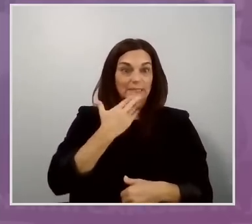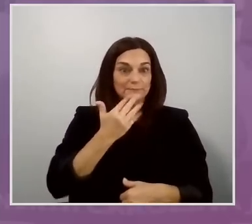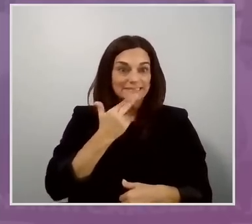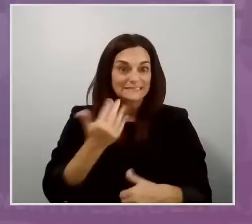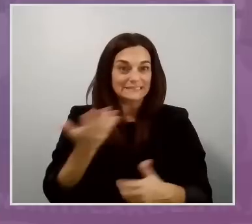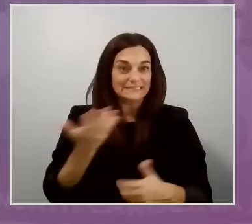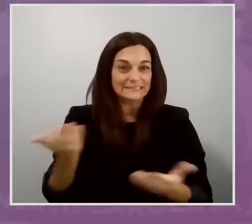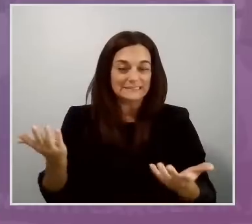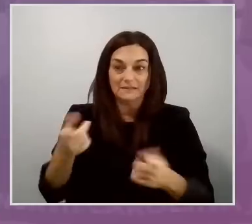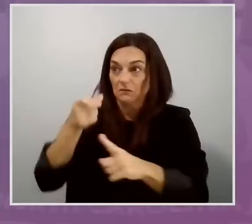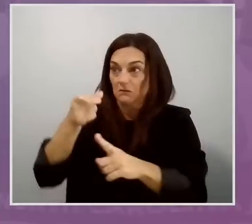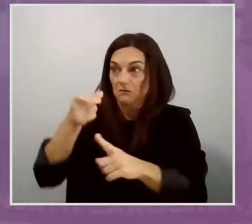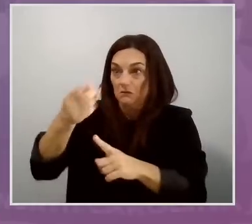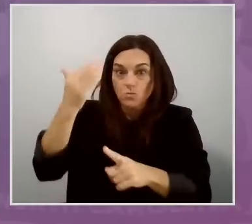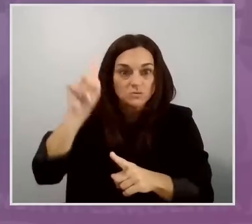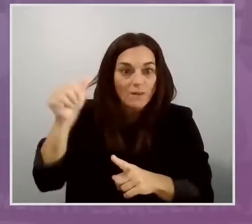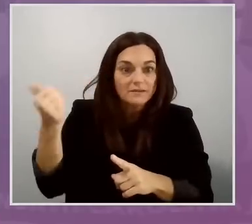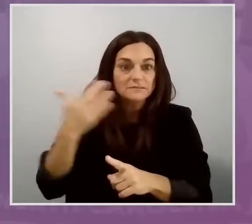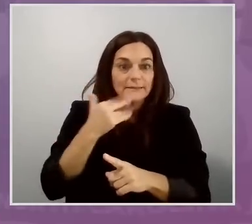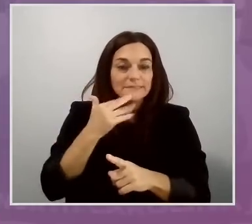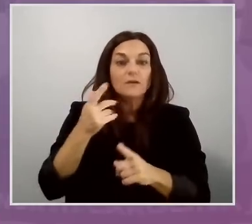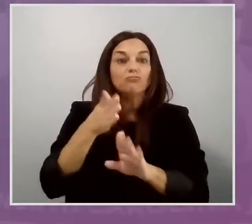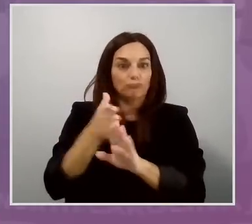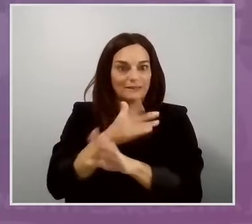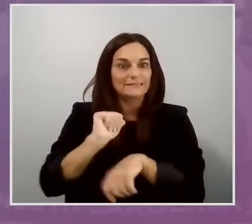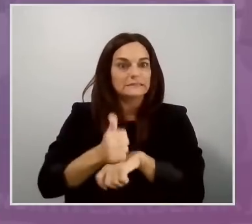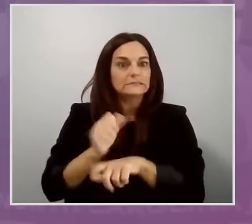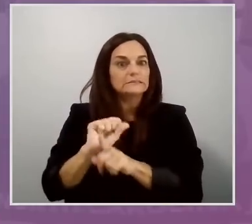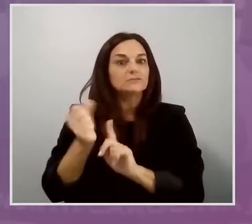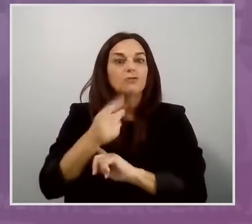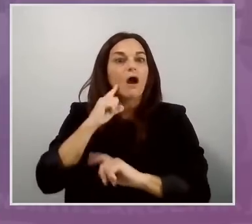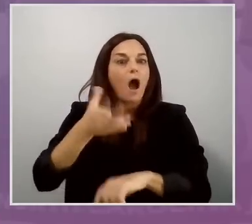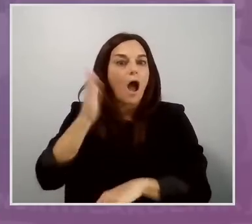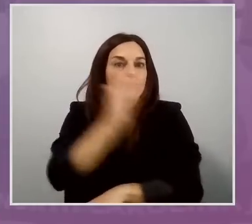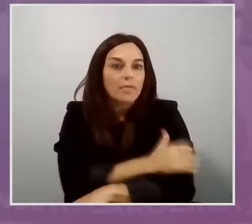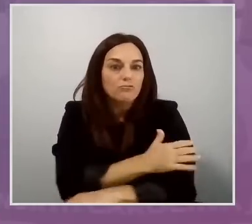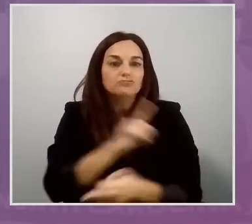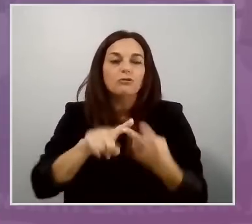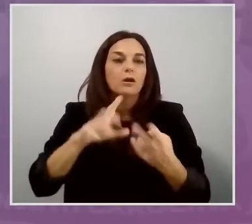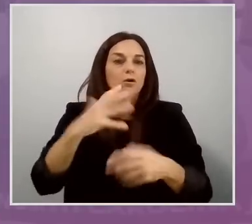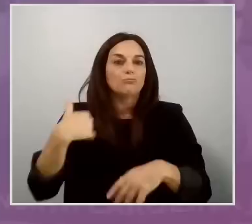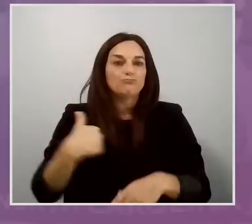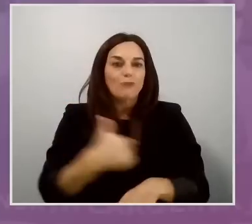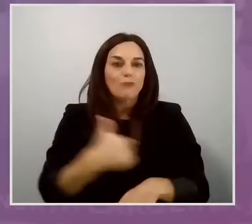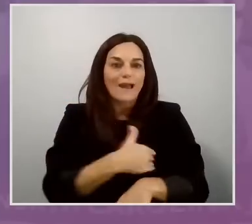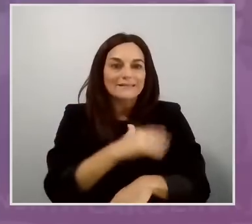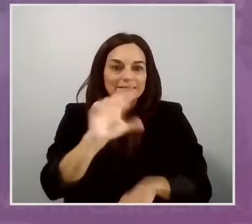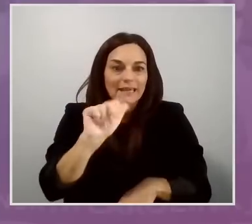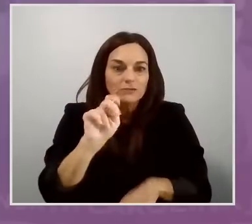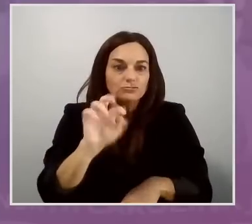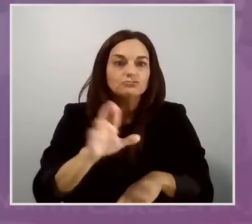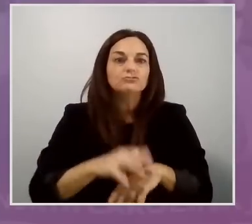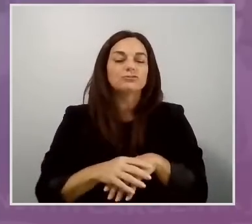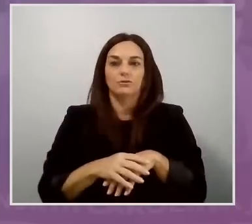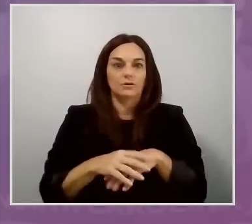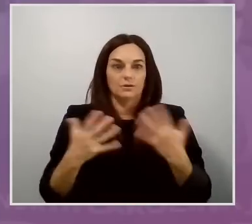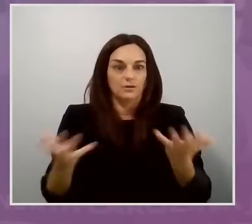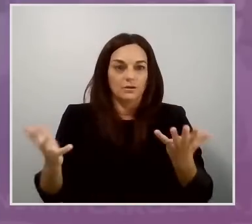YOU MAY KNOW SOMEBODY OR YOU YOURSELF MAY HAVE DIABETES. THAT WAS CONSIDERED A PREEXISTING CONDITION.